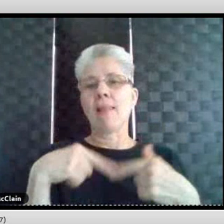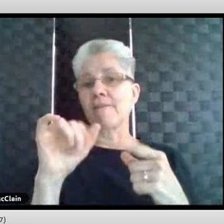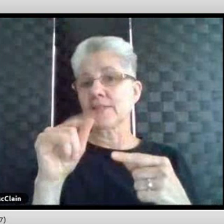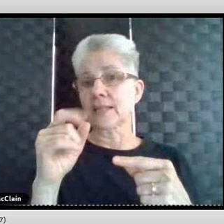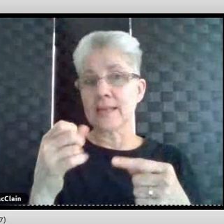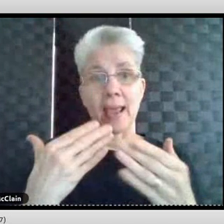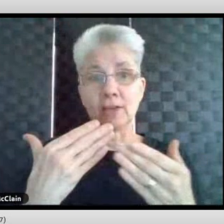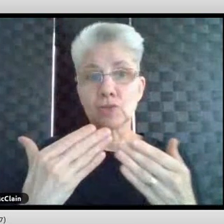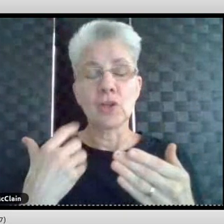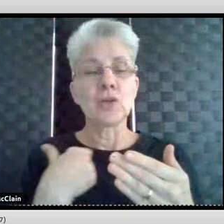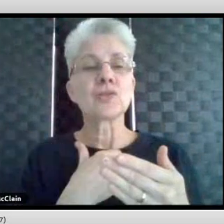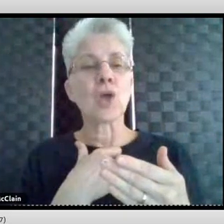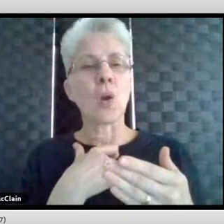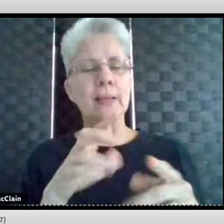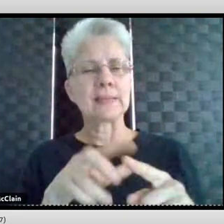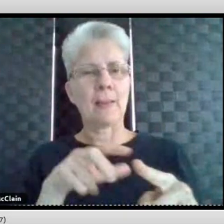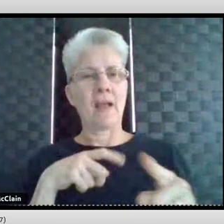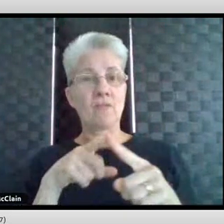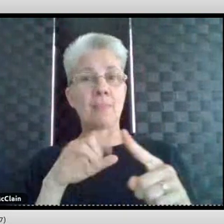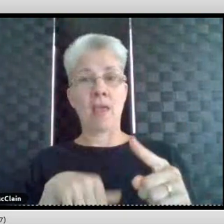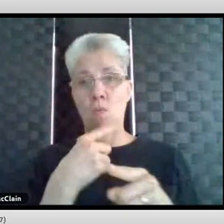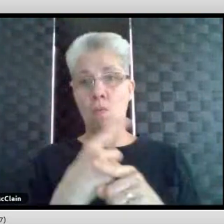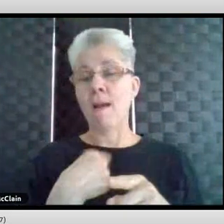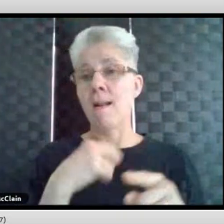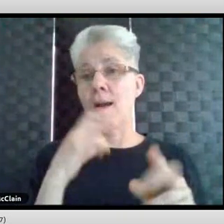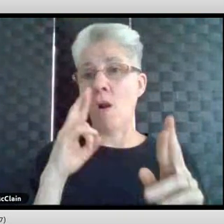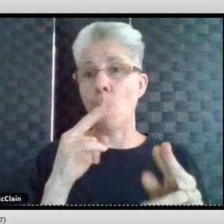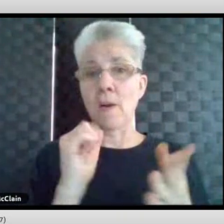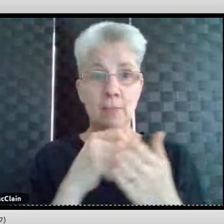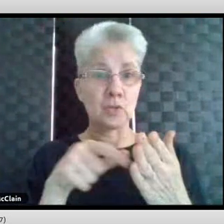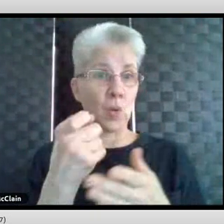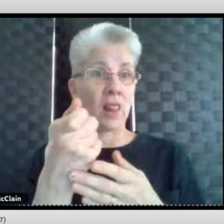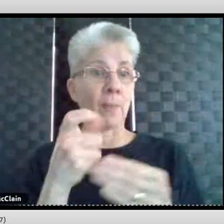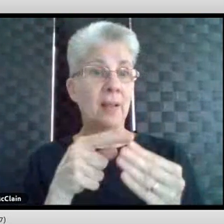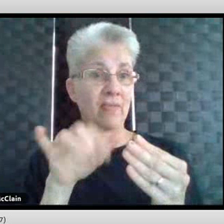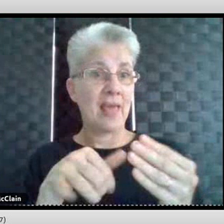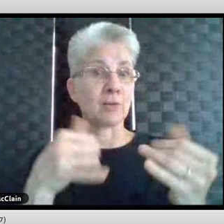and so we need to step back from that, don't we? I hope I've helped you do a little bit of that today,